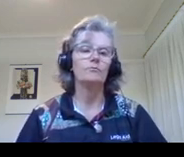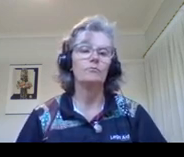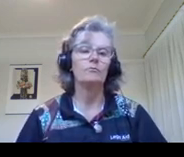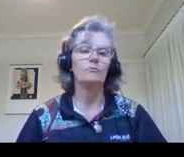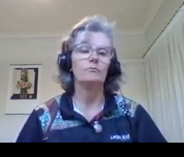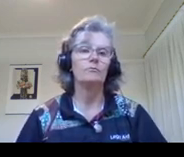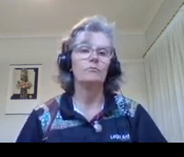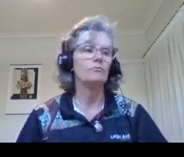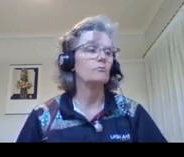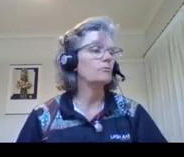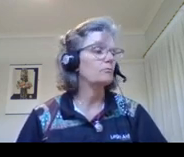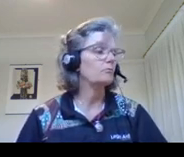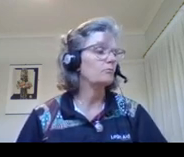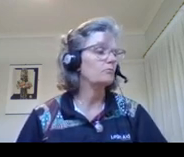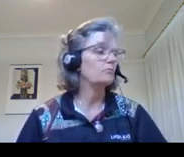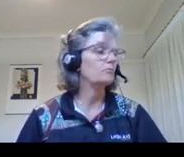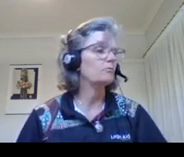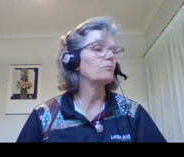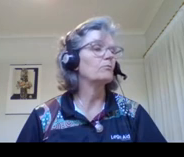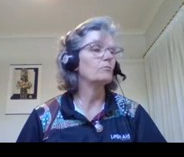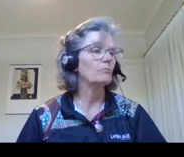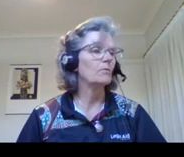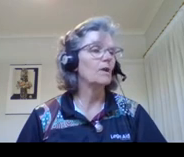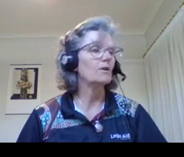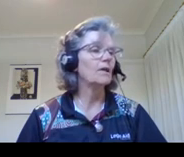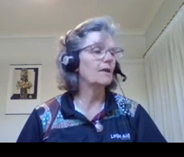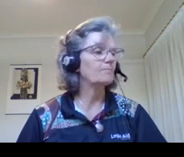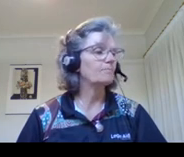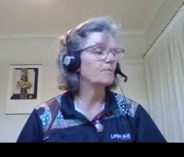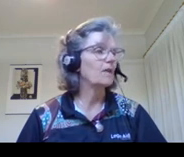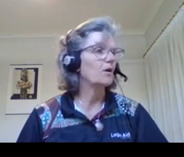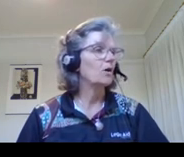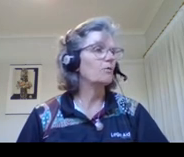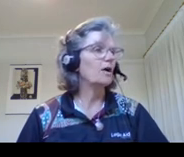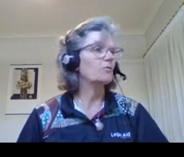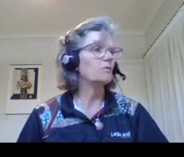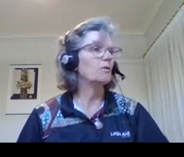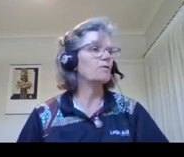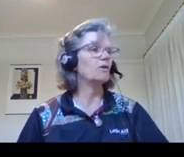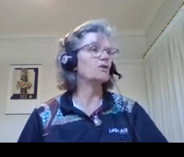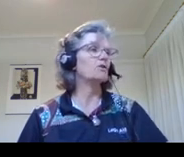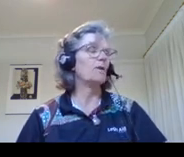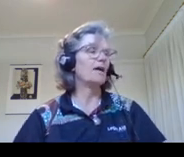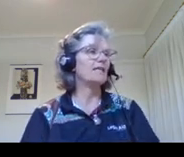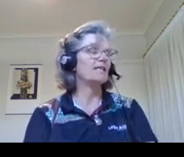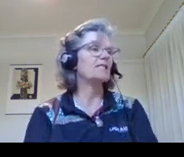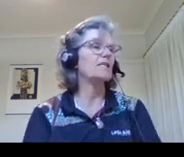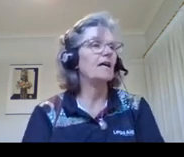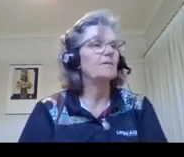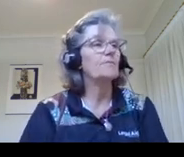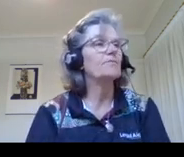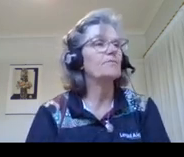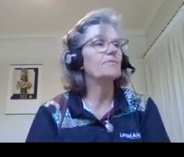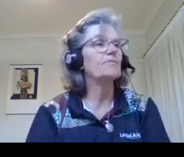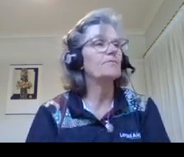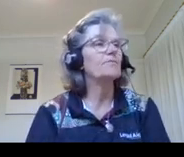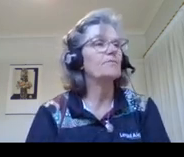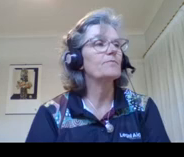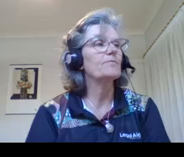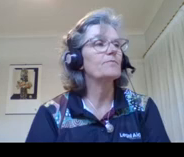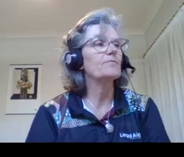the law is probably the next place to go okay all right well we'll move on to our next pick which